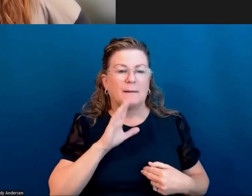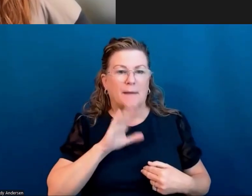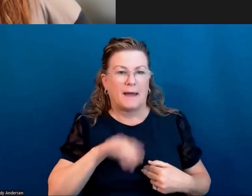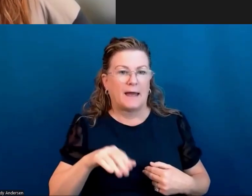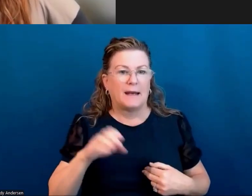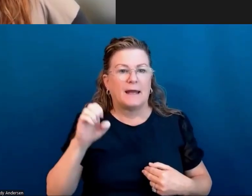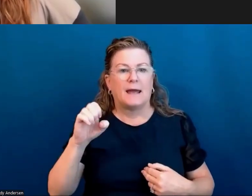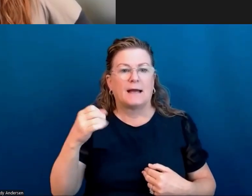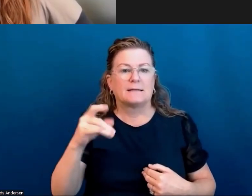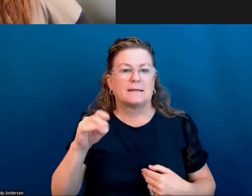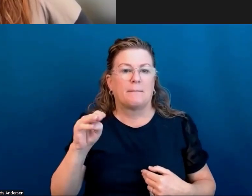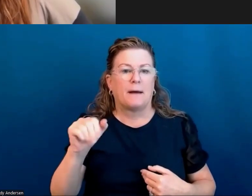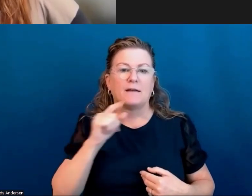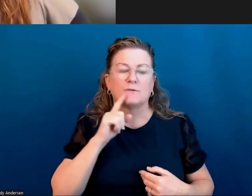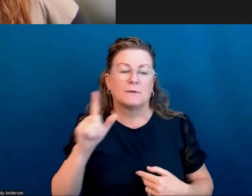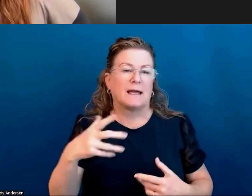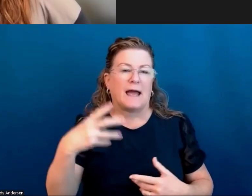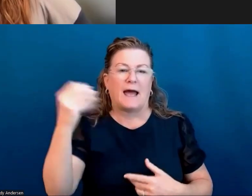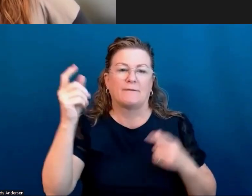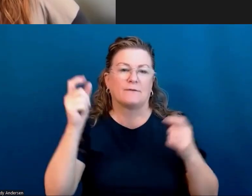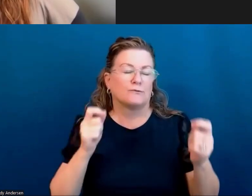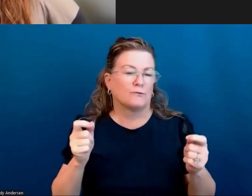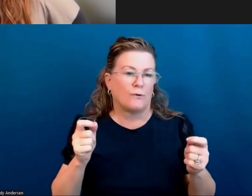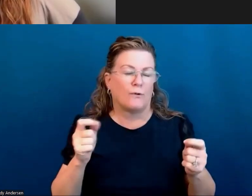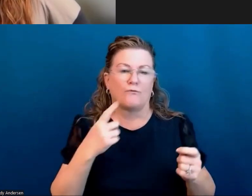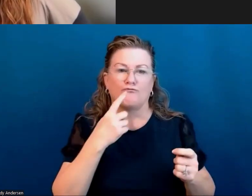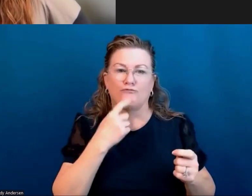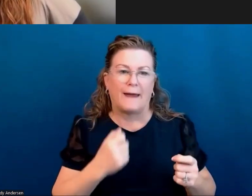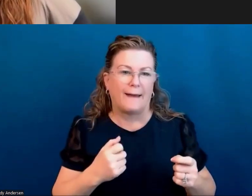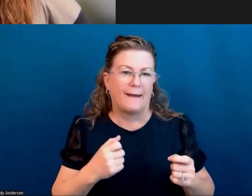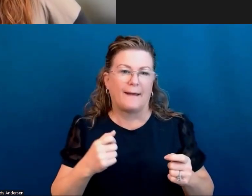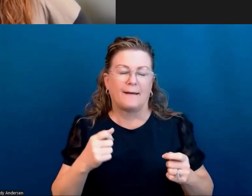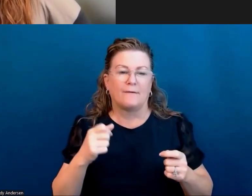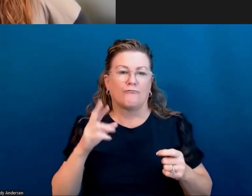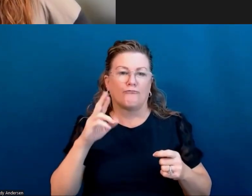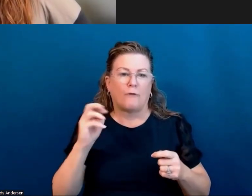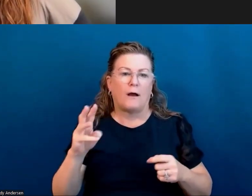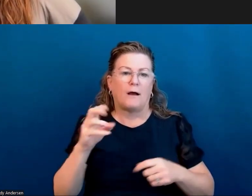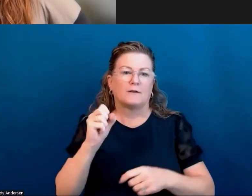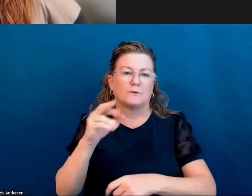like out of control, like she has red raw sores on her arms